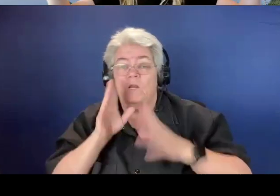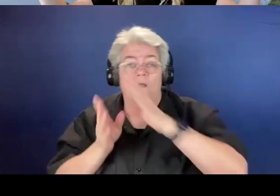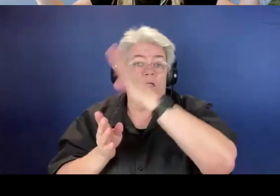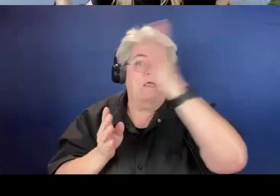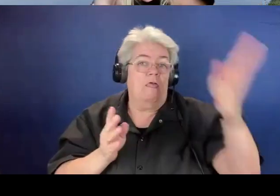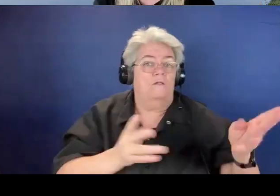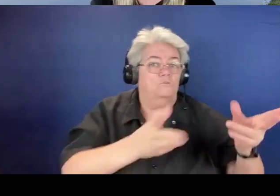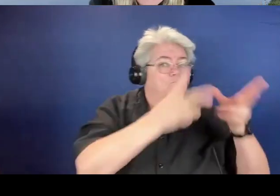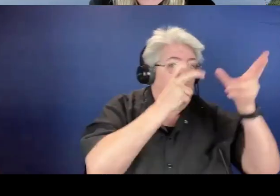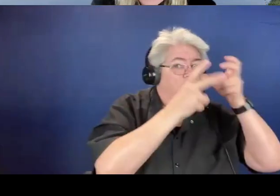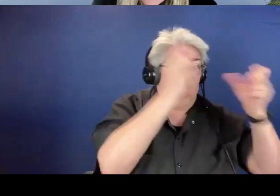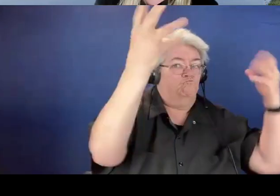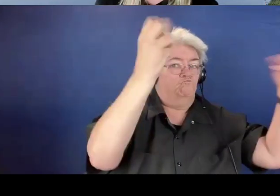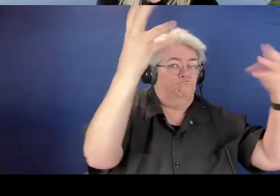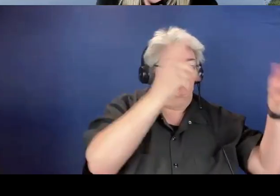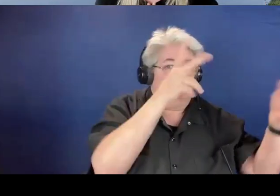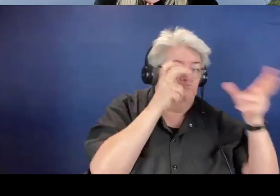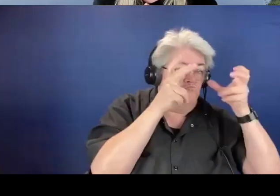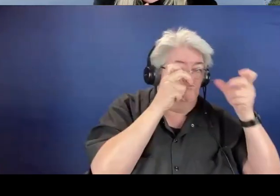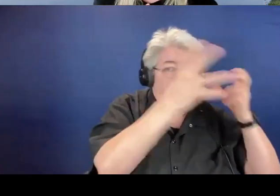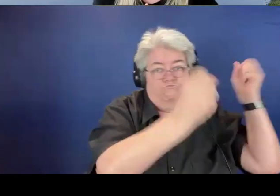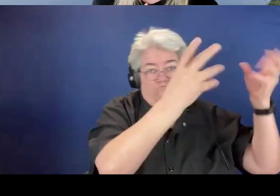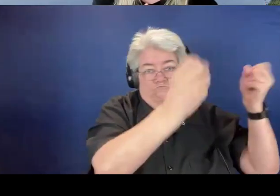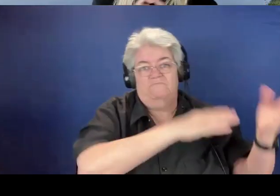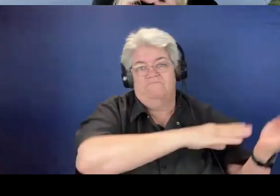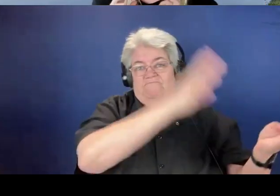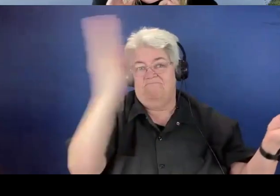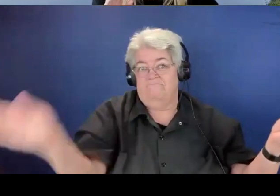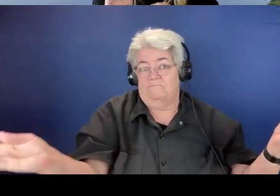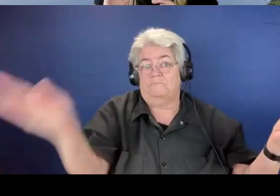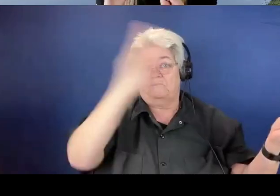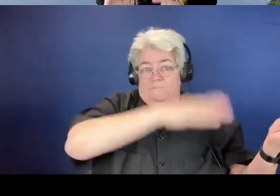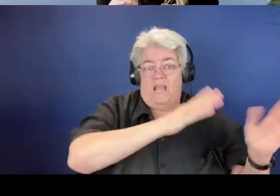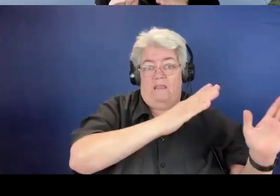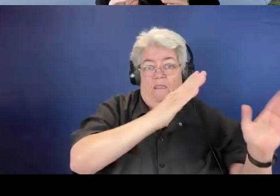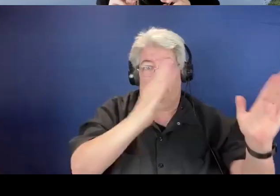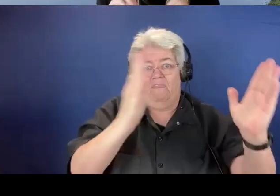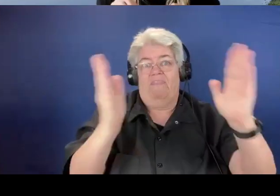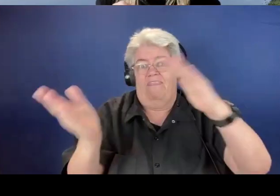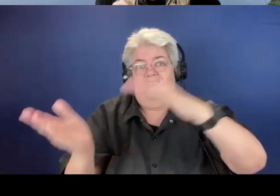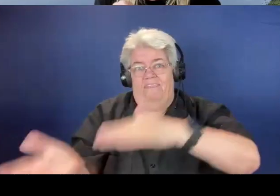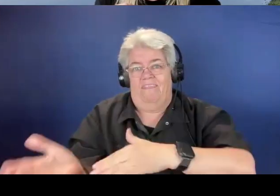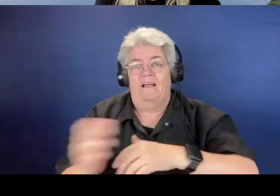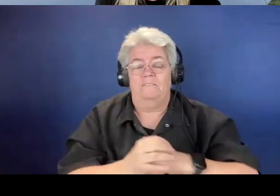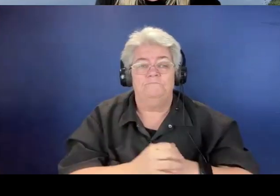So this long continuum, what's most important when you're looking at this